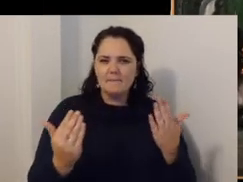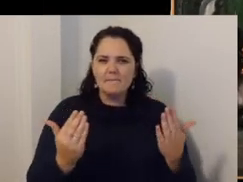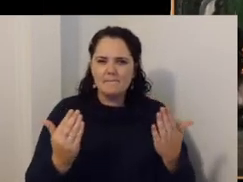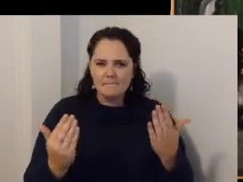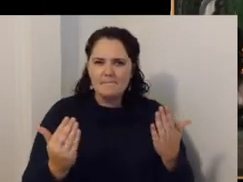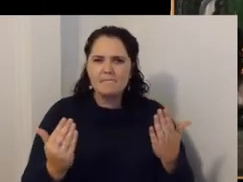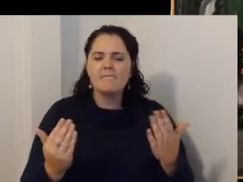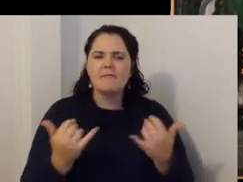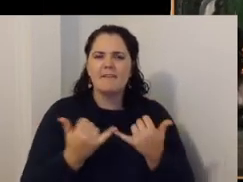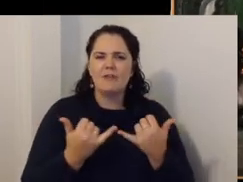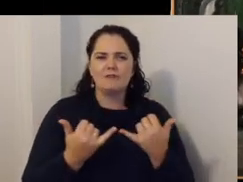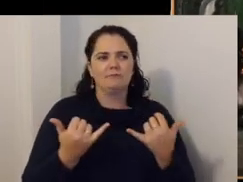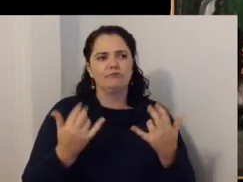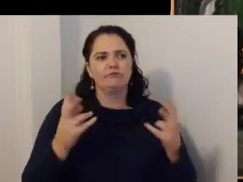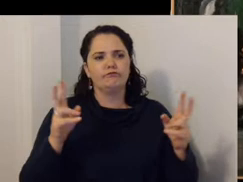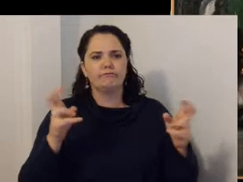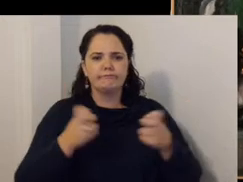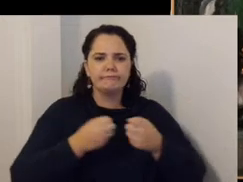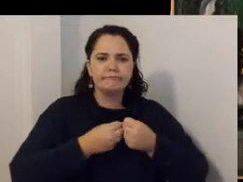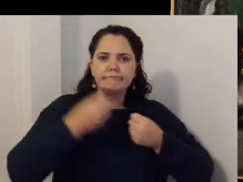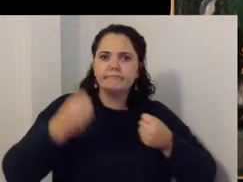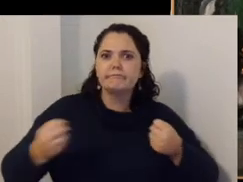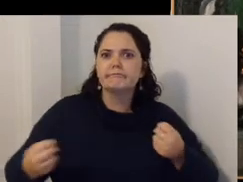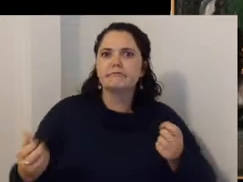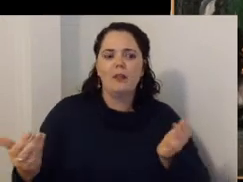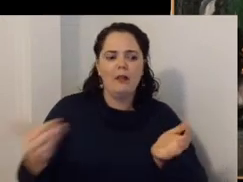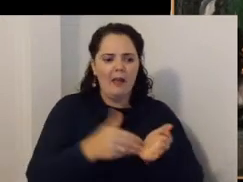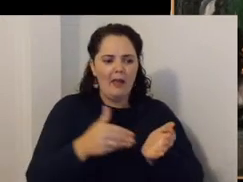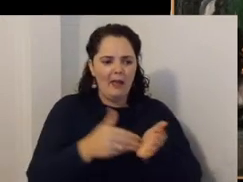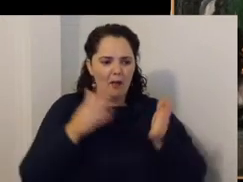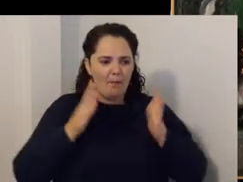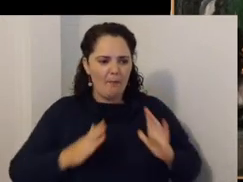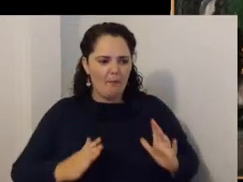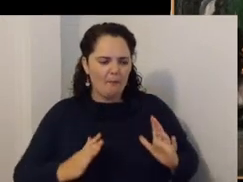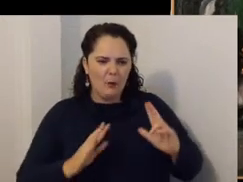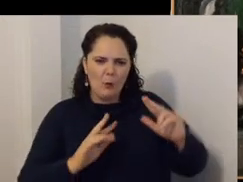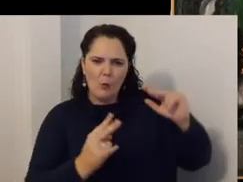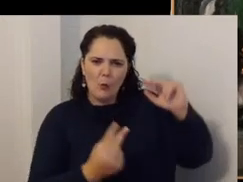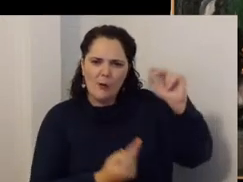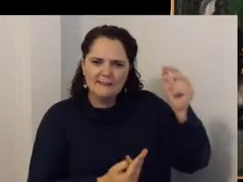these really exaggerated figures, these sinewy twisting figures twisting in space, very unusual